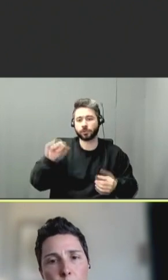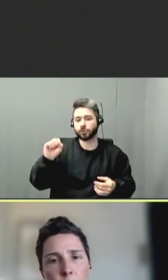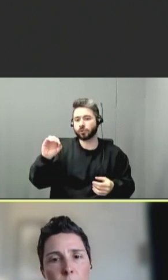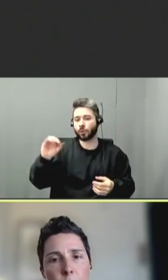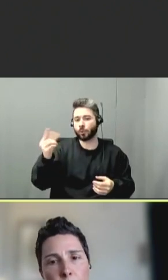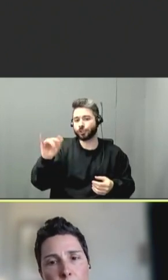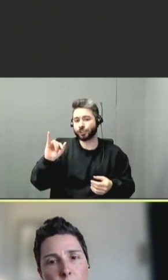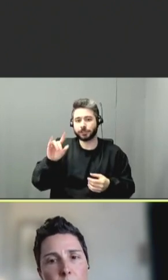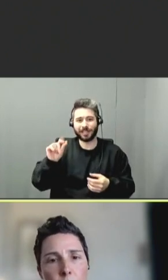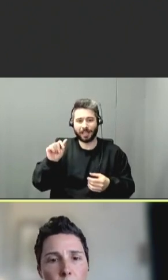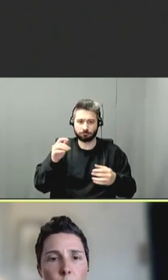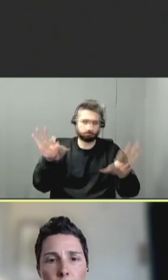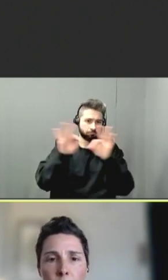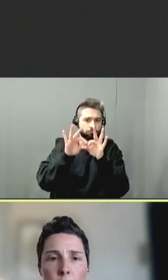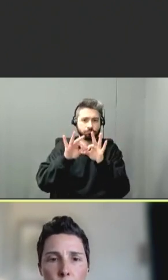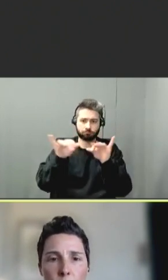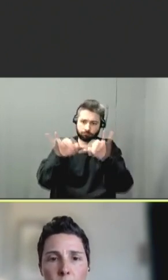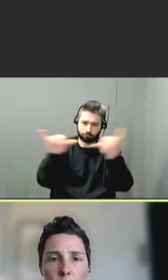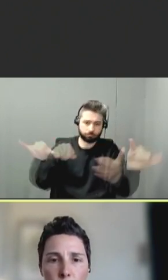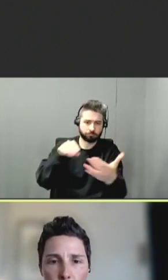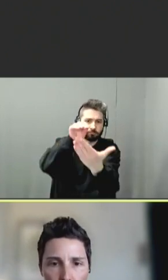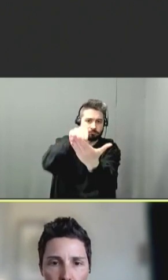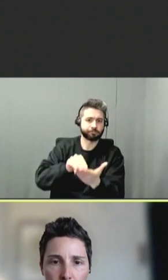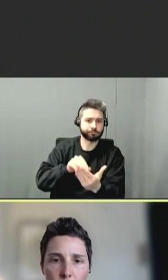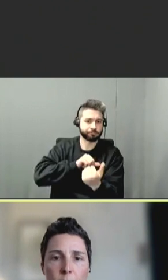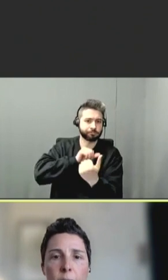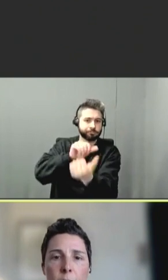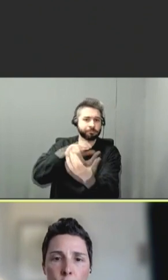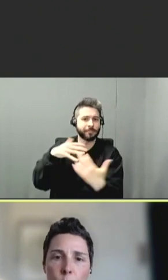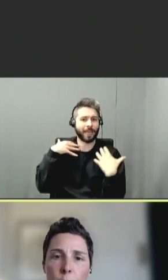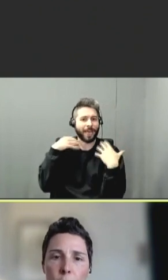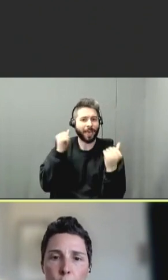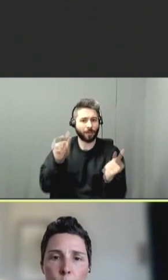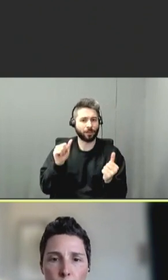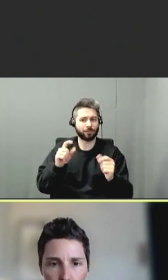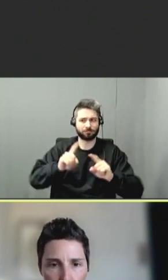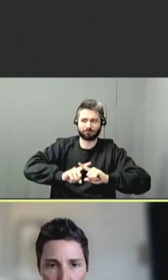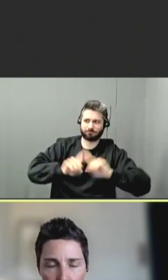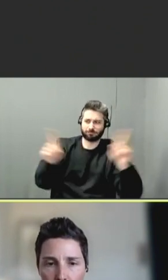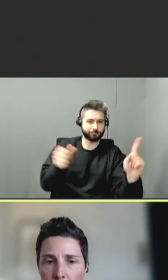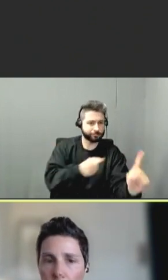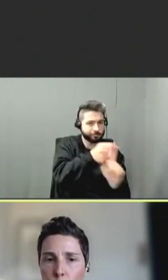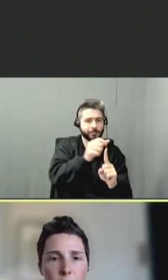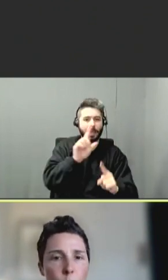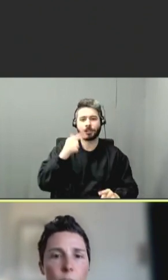step in systematically documenting and addressing health disparities affecting LGBTQ+ persons. We